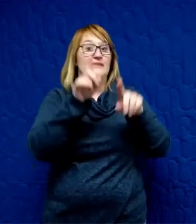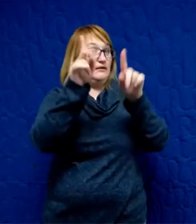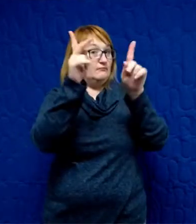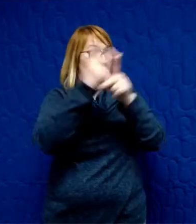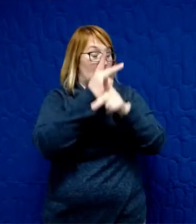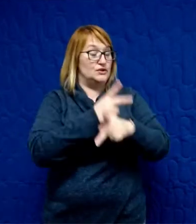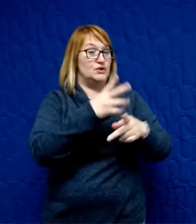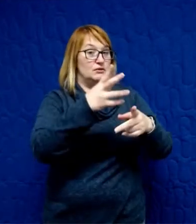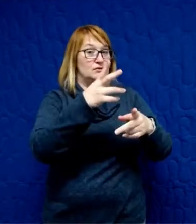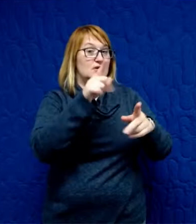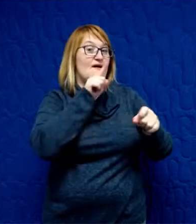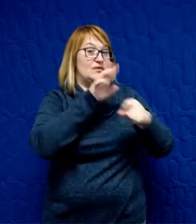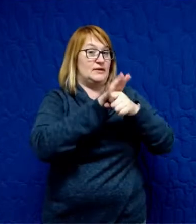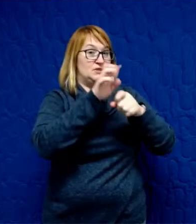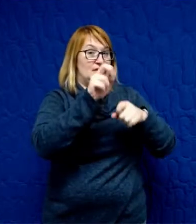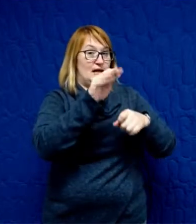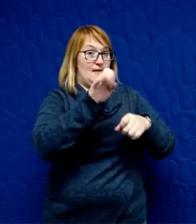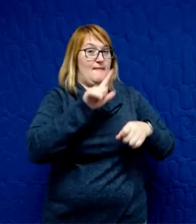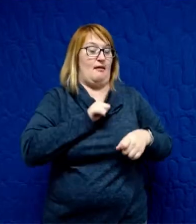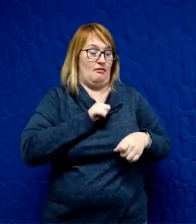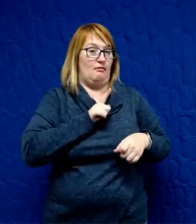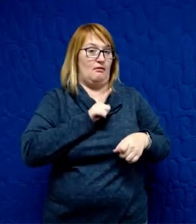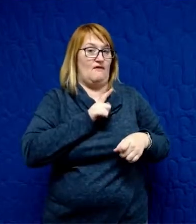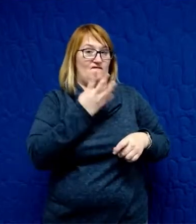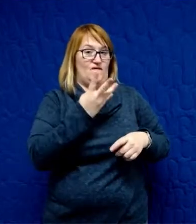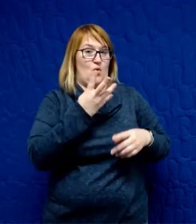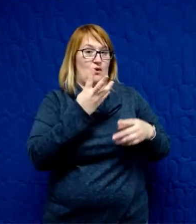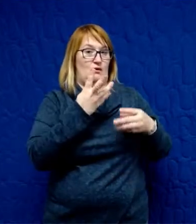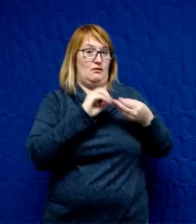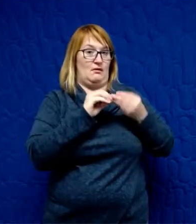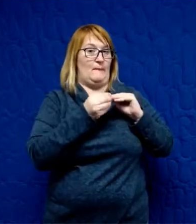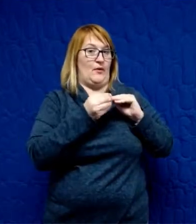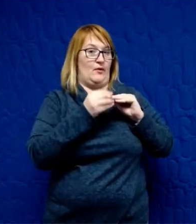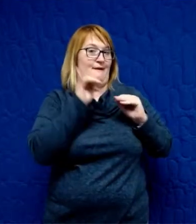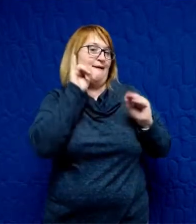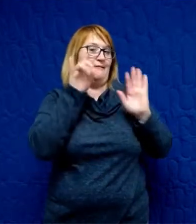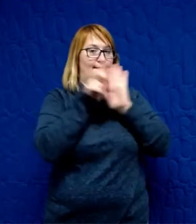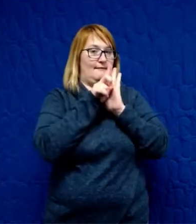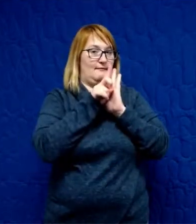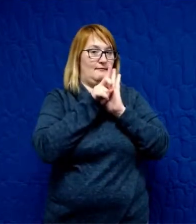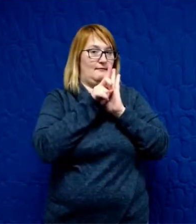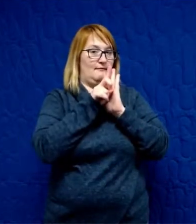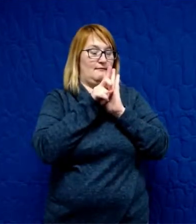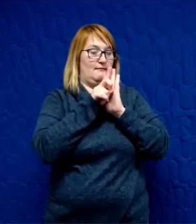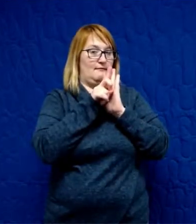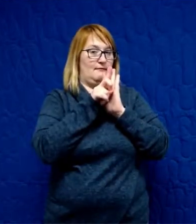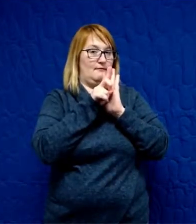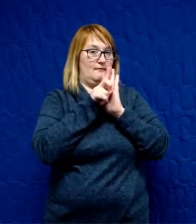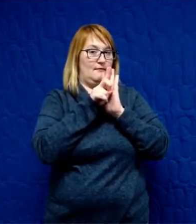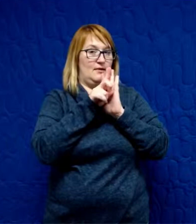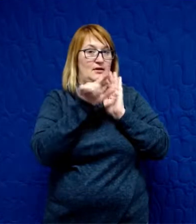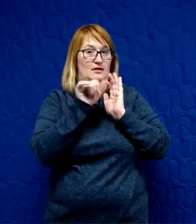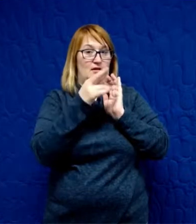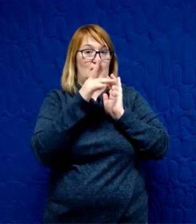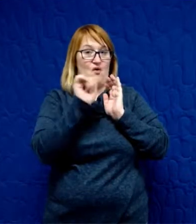confirmation email with your four-digit proposal ID. Another question Laura okay